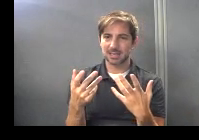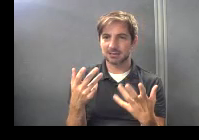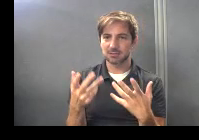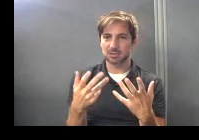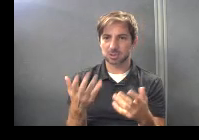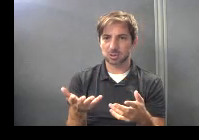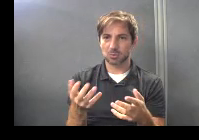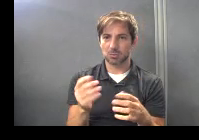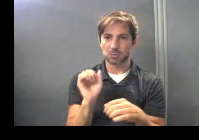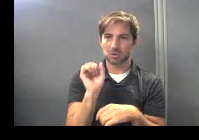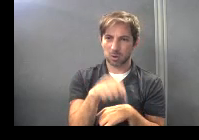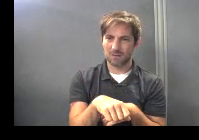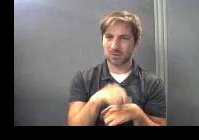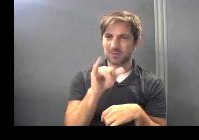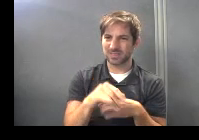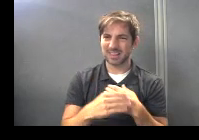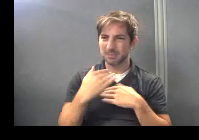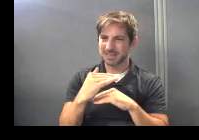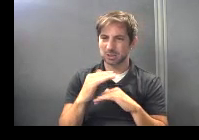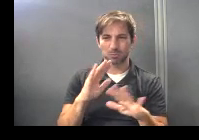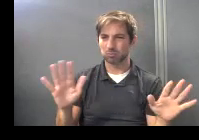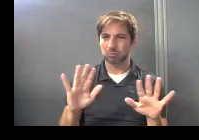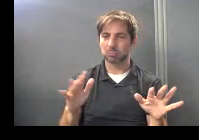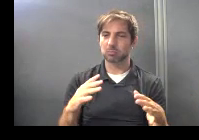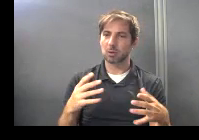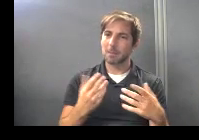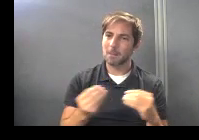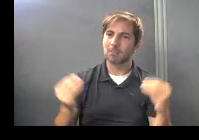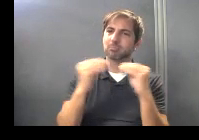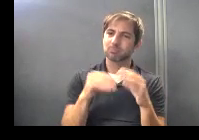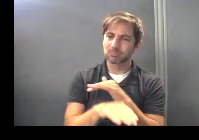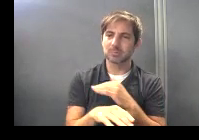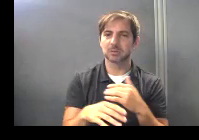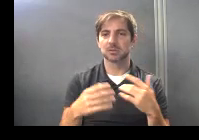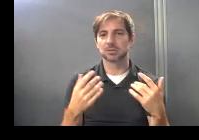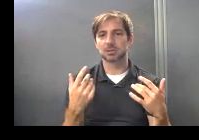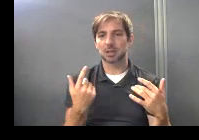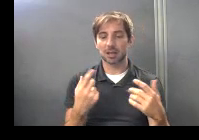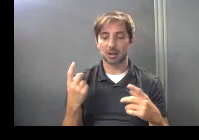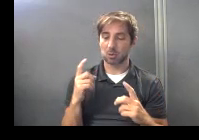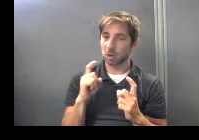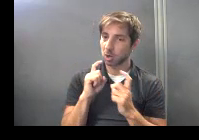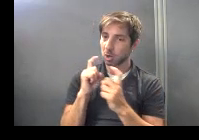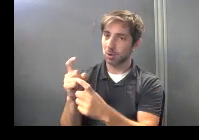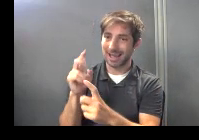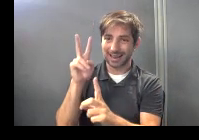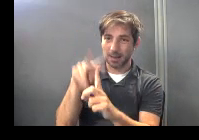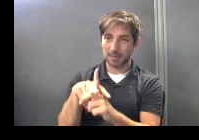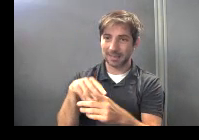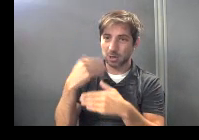EVERY TIME WE LOOK AT OUR GRANTS -- GRANT APPLICATION PROCESS, WE LOOK AT IT TO REDUCE